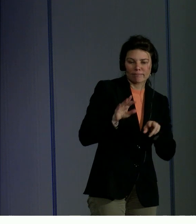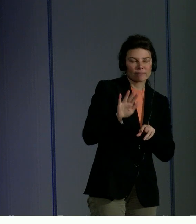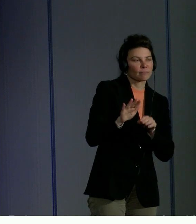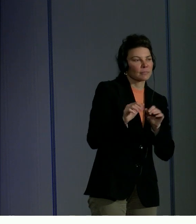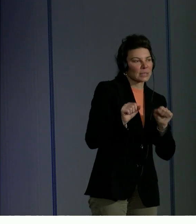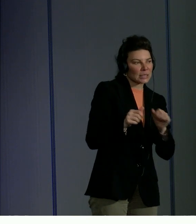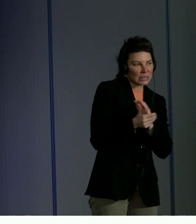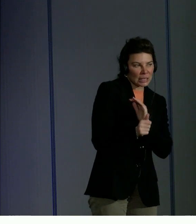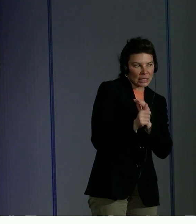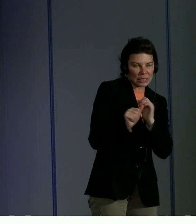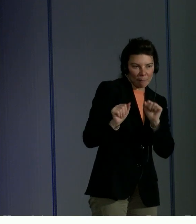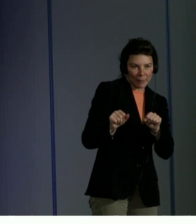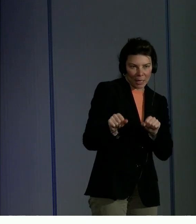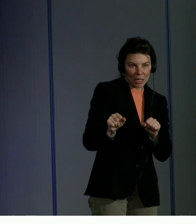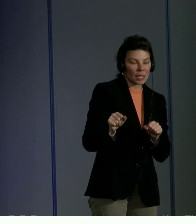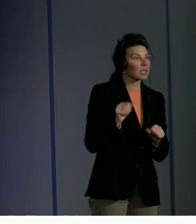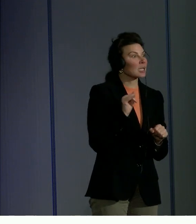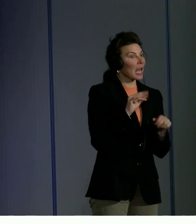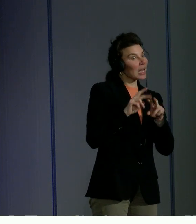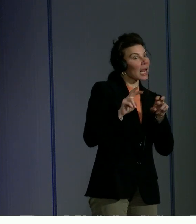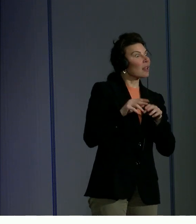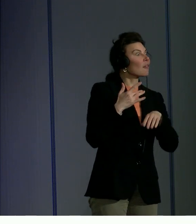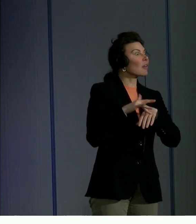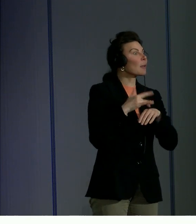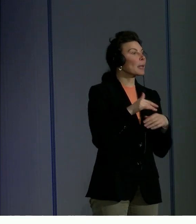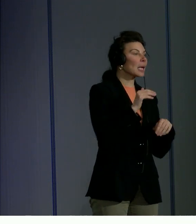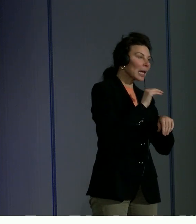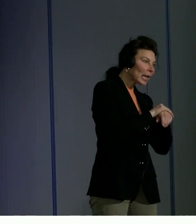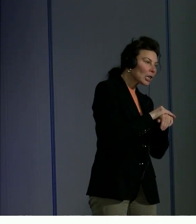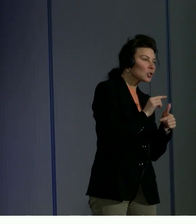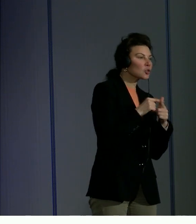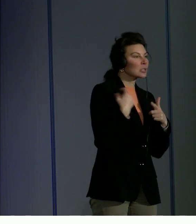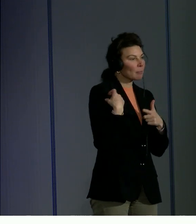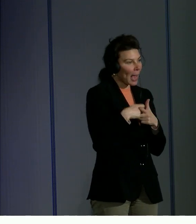Able is available in English, Spanish, Mandarin, and sign language.